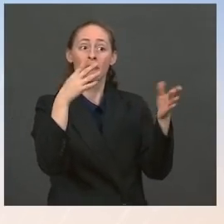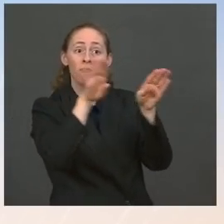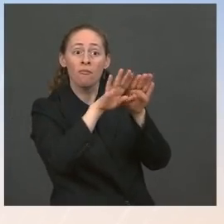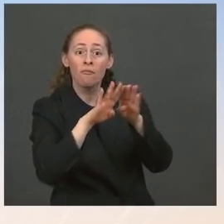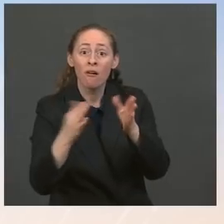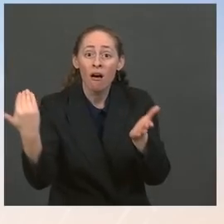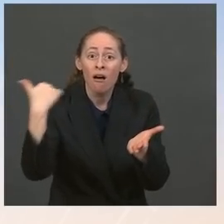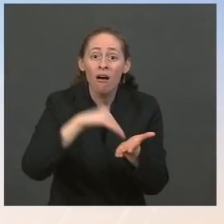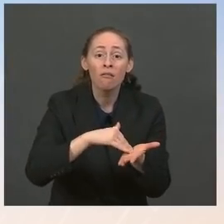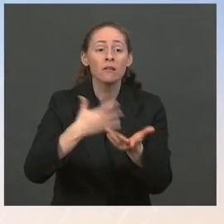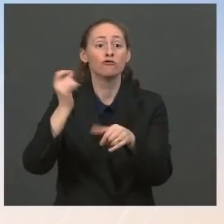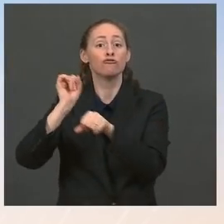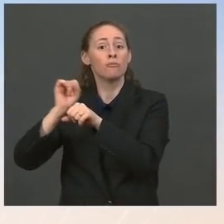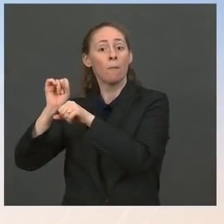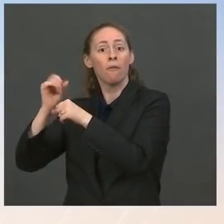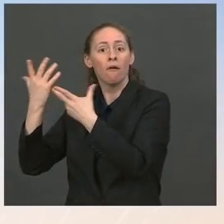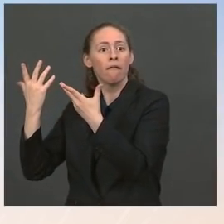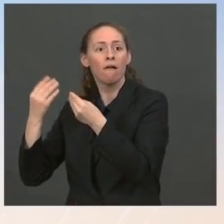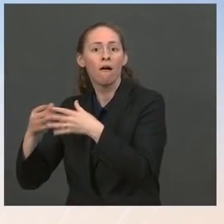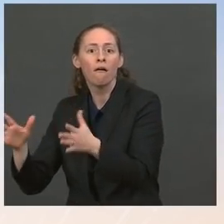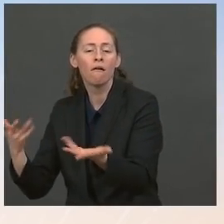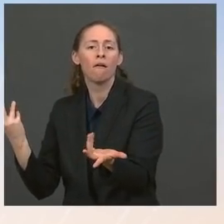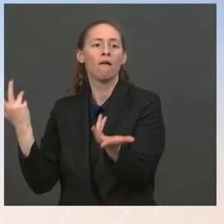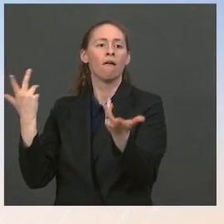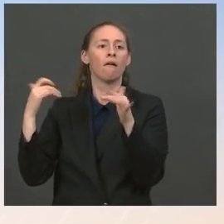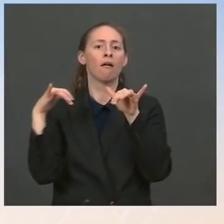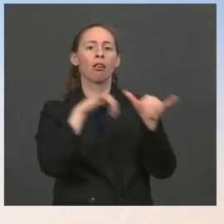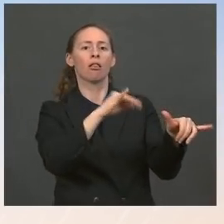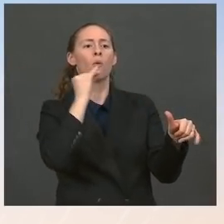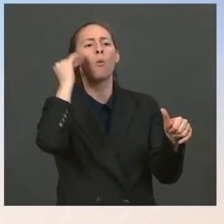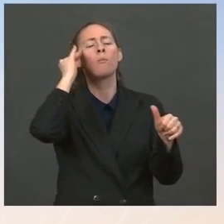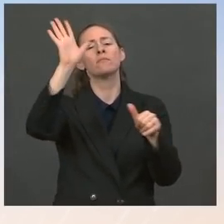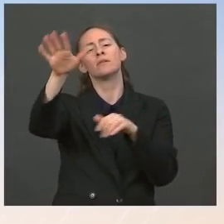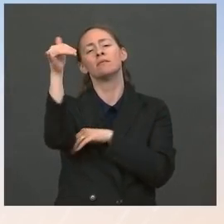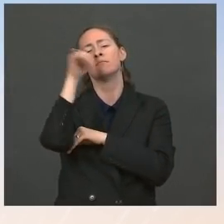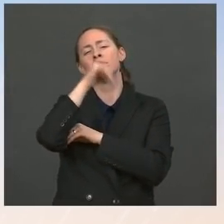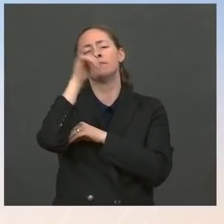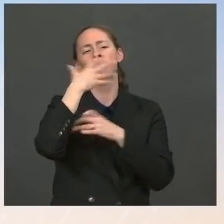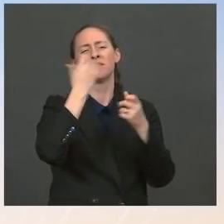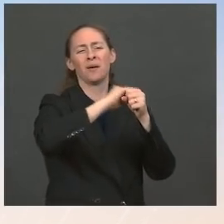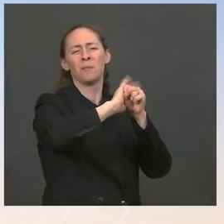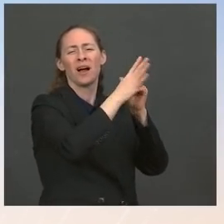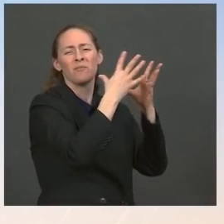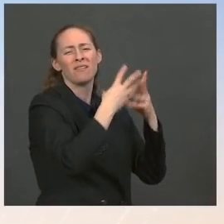keep us stuck in a pandemic that we're trying to end. Like we do not want that to happen. We're trying to get past this pandemic,